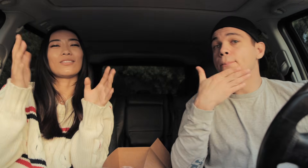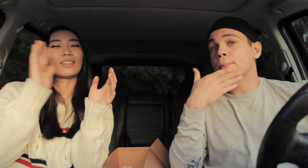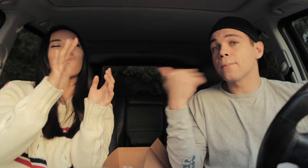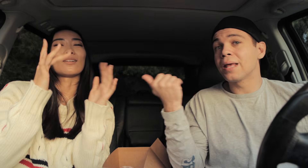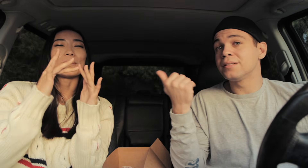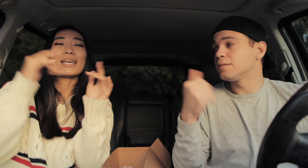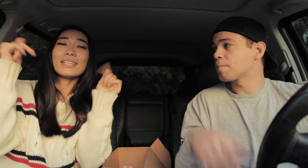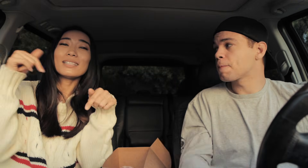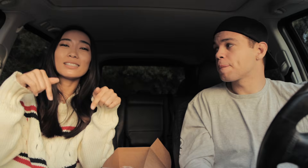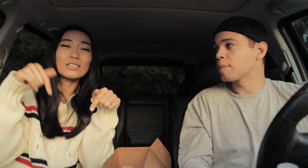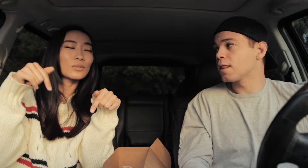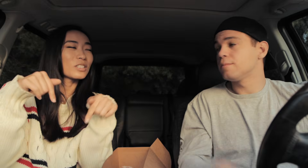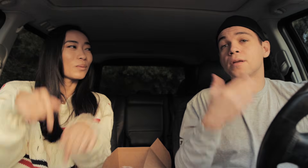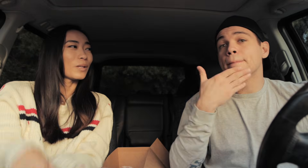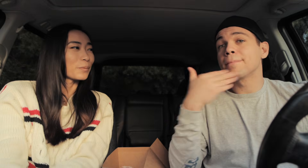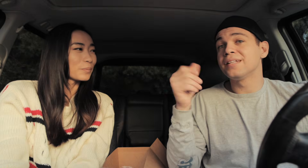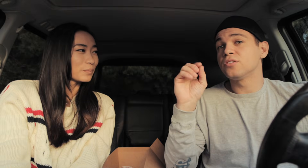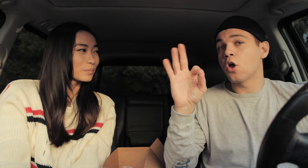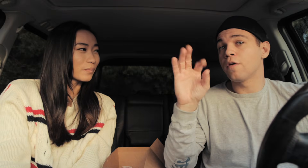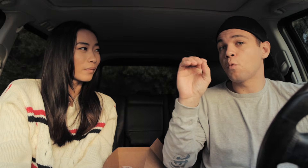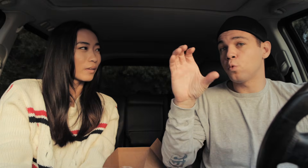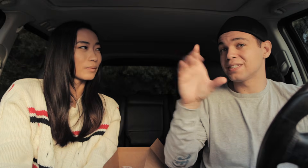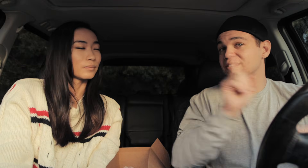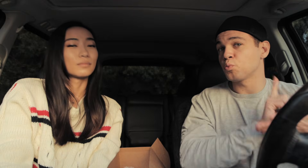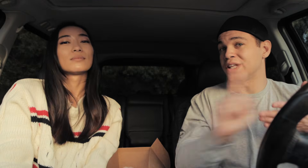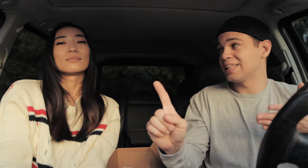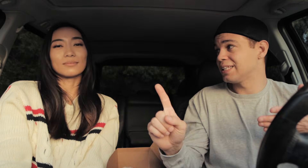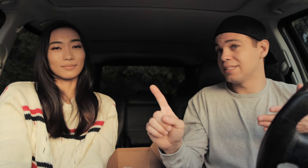We're gonna leave their website in the description down below They're the best of OC weekly